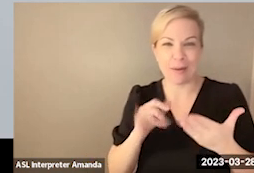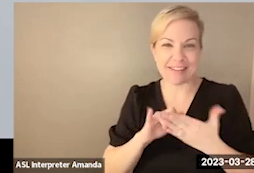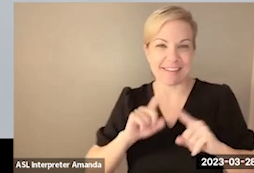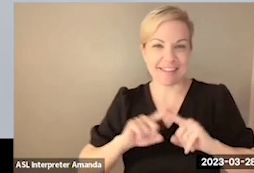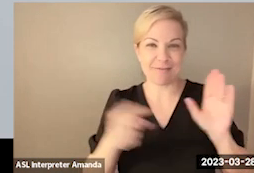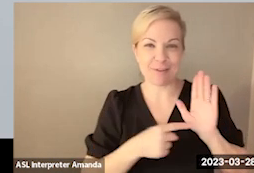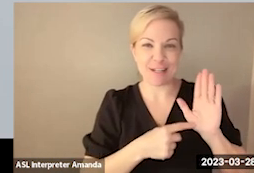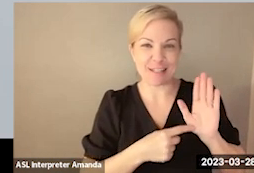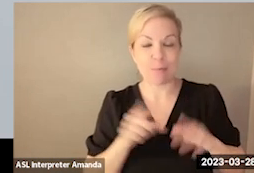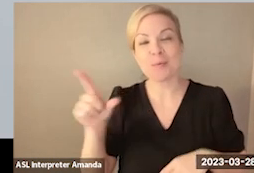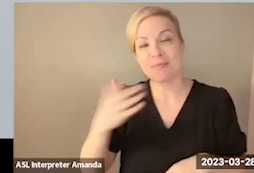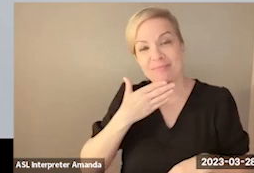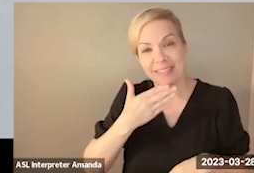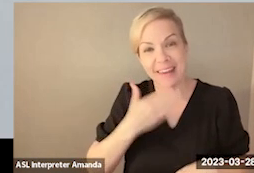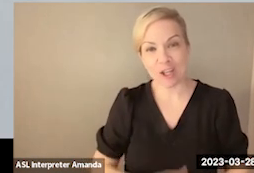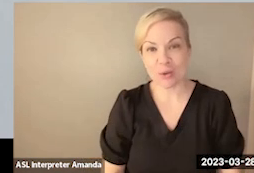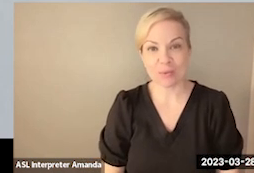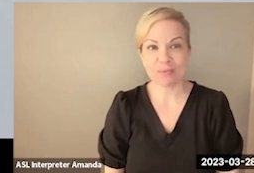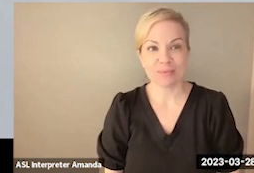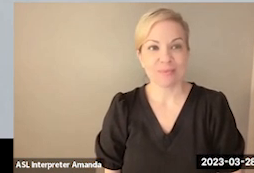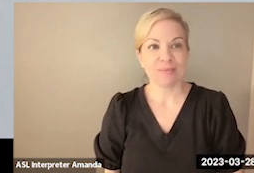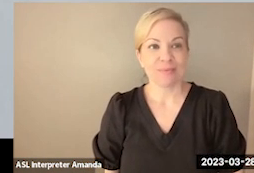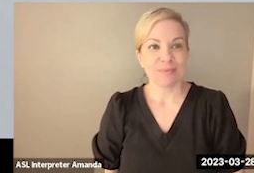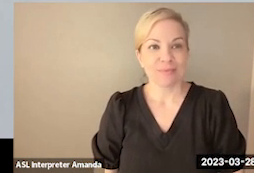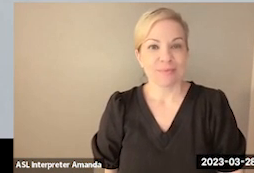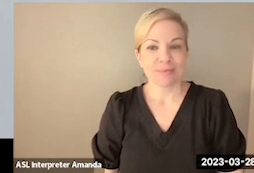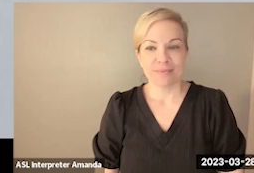Kimberly: Thank you for that Kimberly: second question.